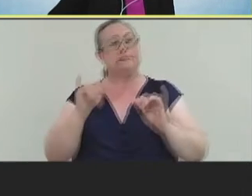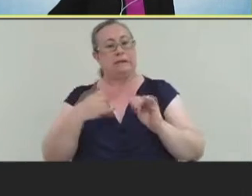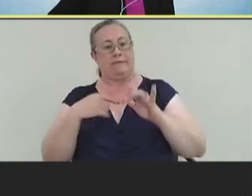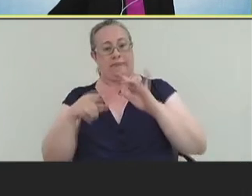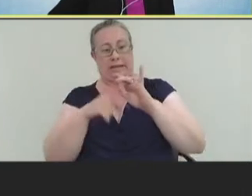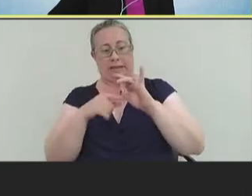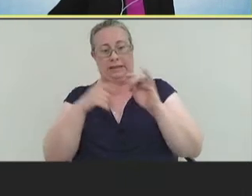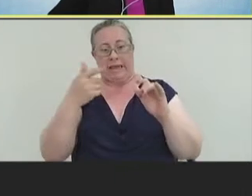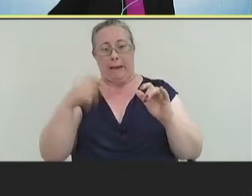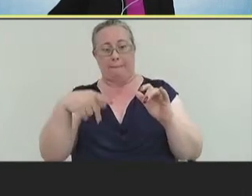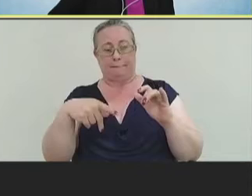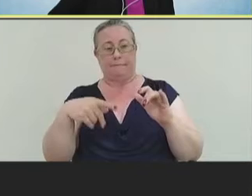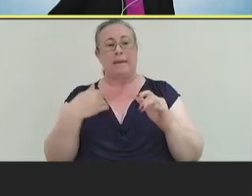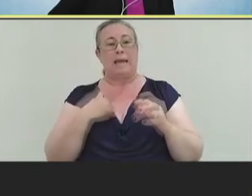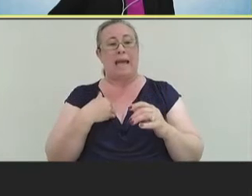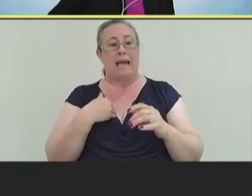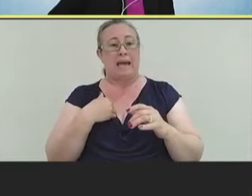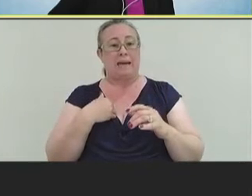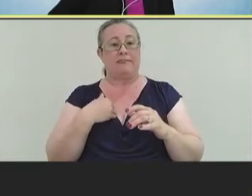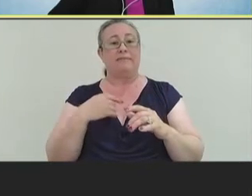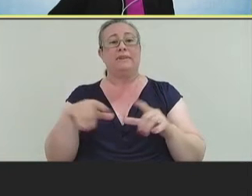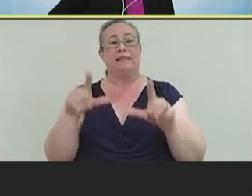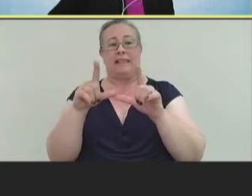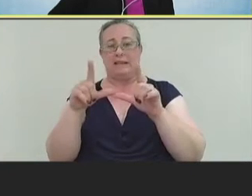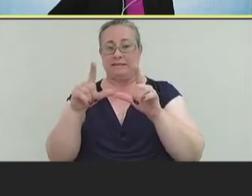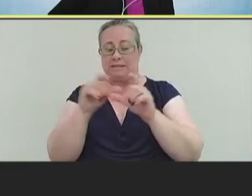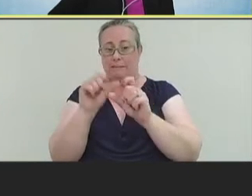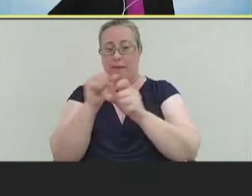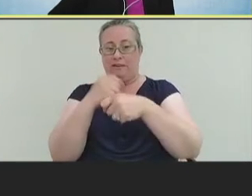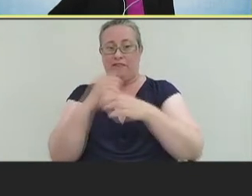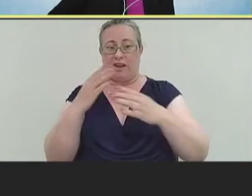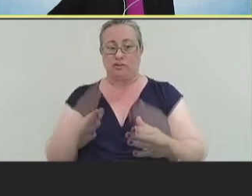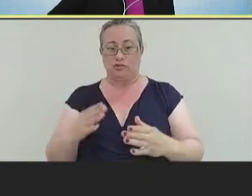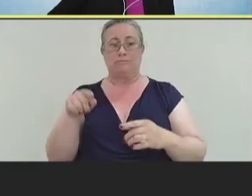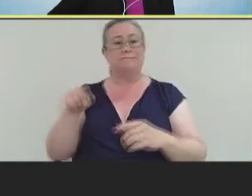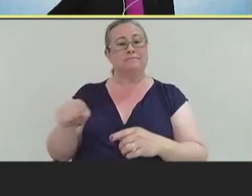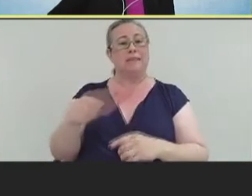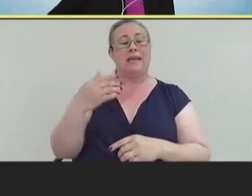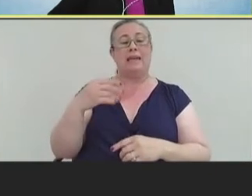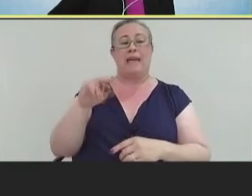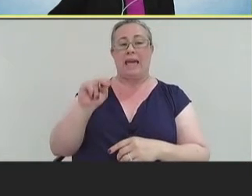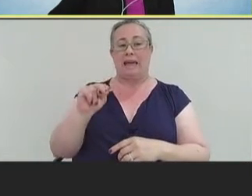these three licensed pandemic influenza vaccines here in the U.S., they're H5 specific. And so,